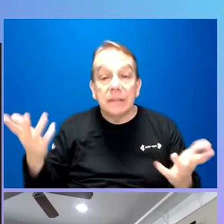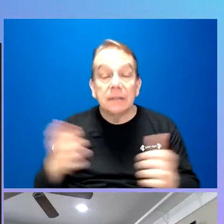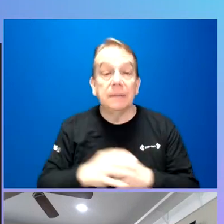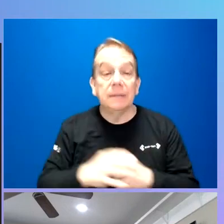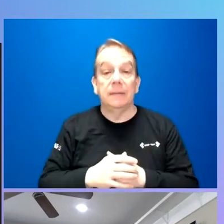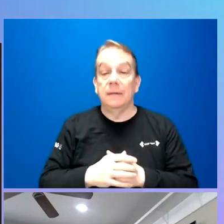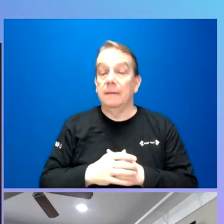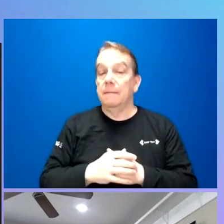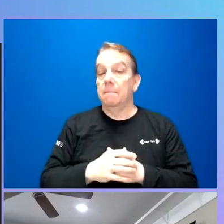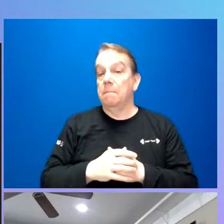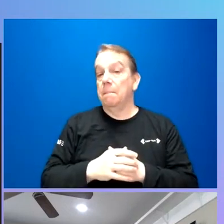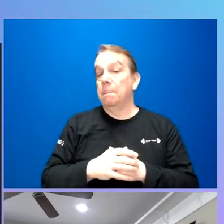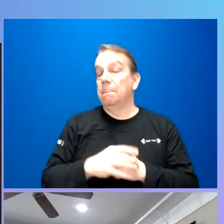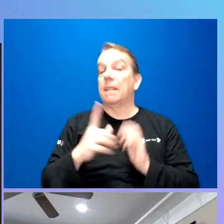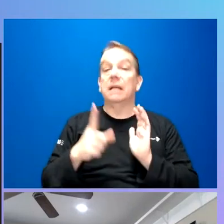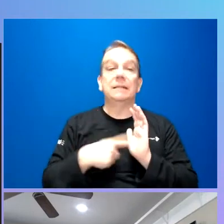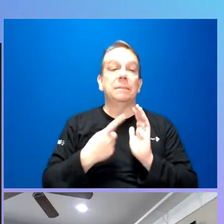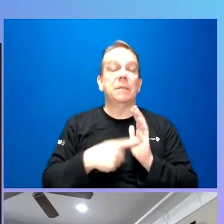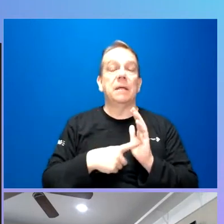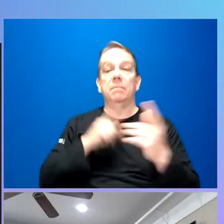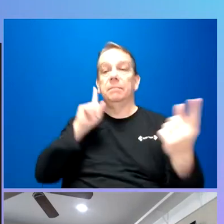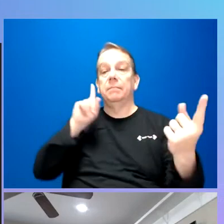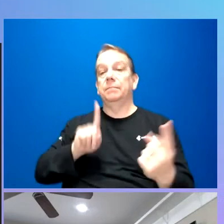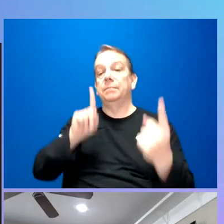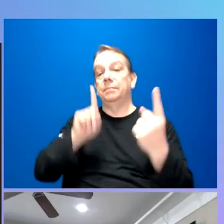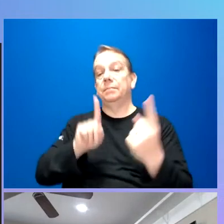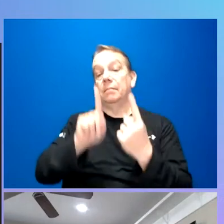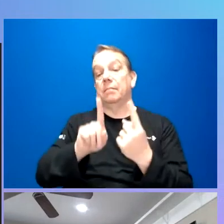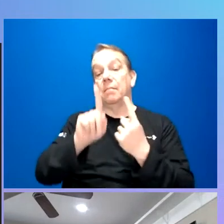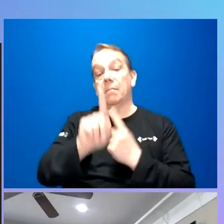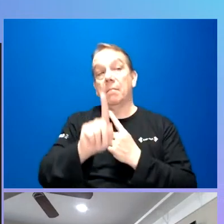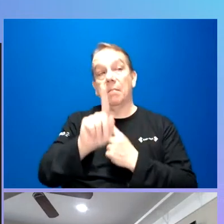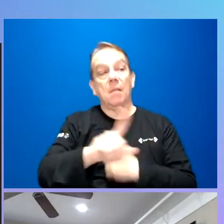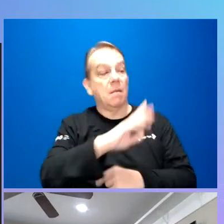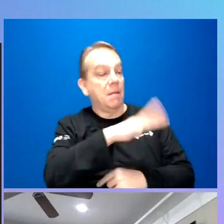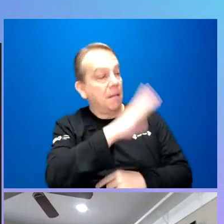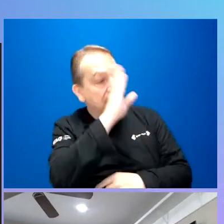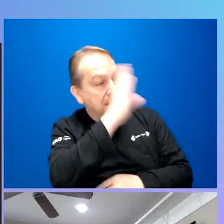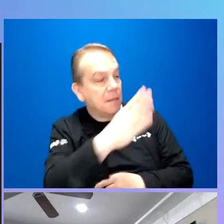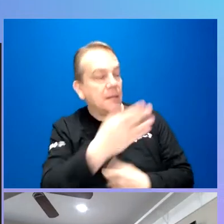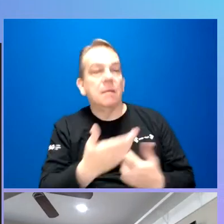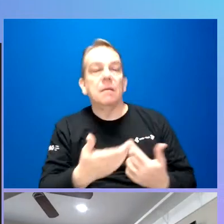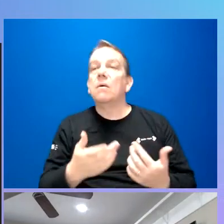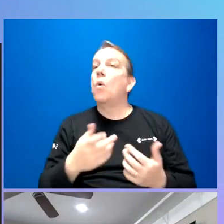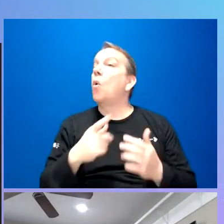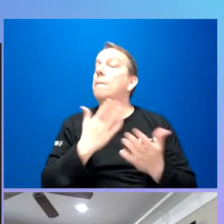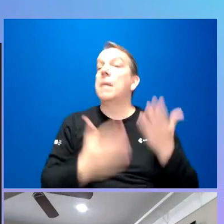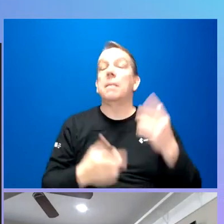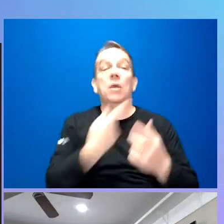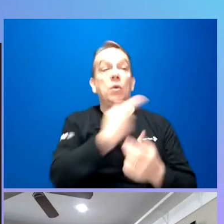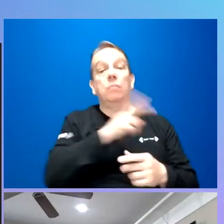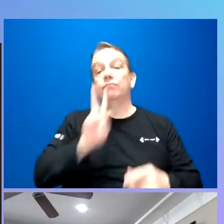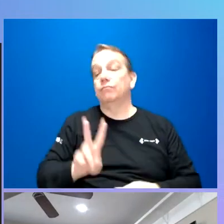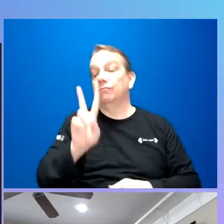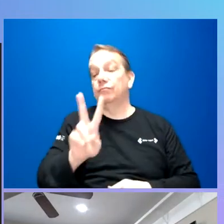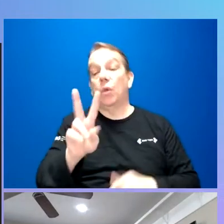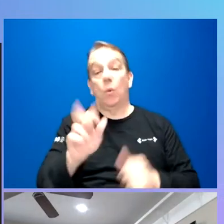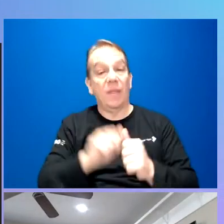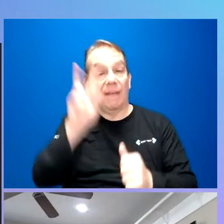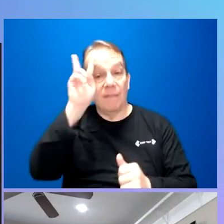VP and you're walking in the same direction and they ask, so what are you working on? And you need to tell them what you're